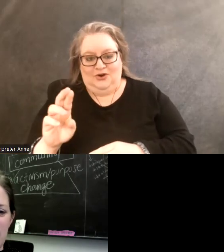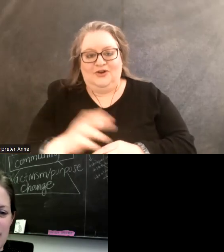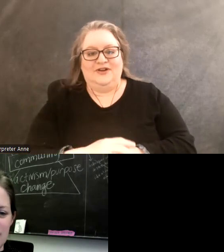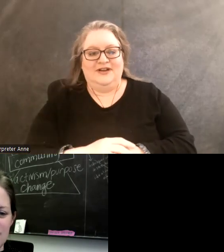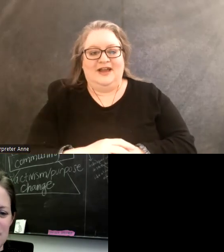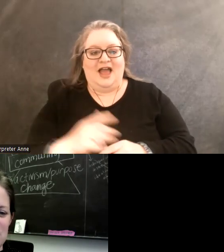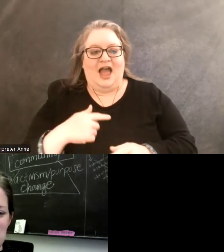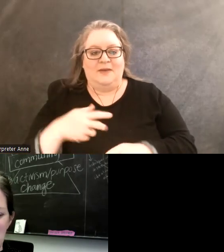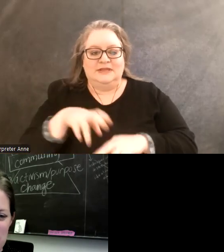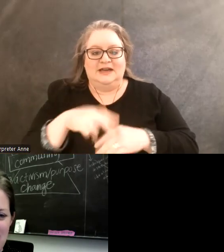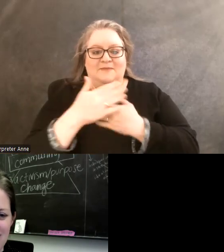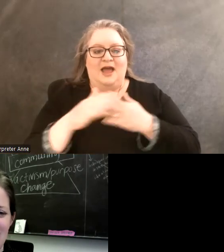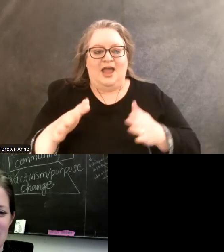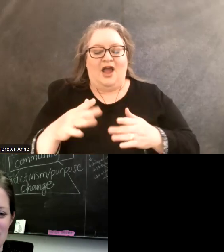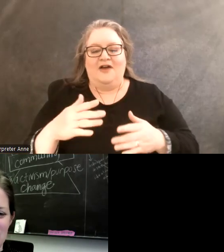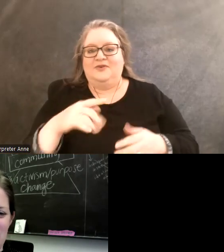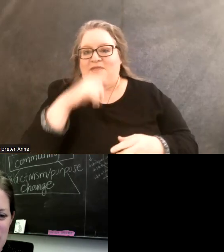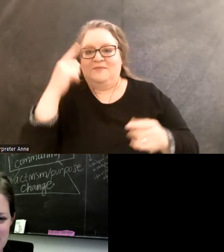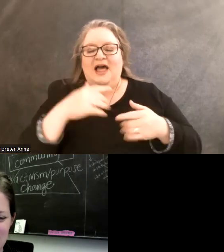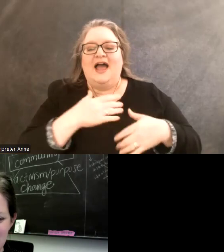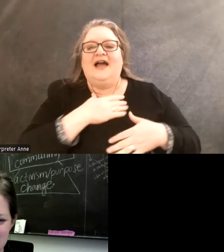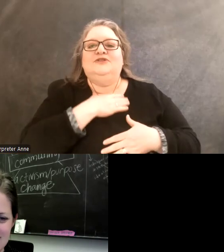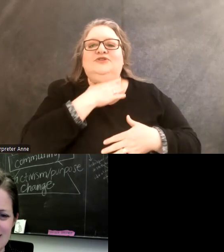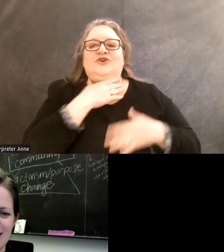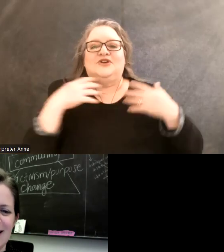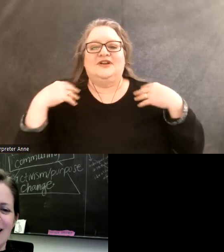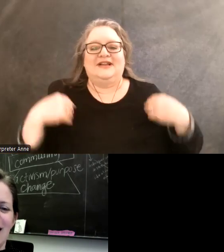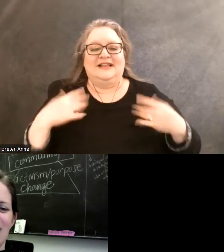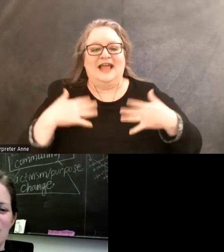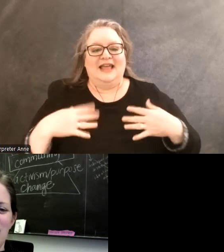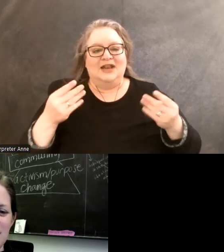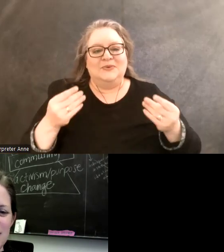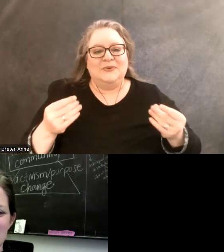black turtleneck and a velvety vest. Behind me is a